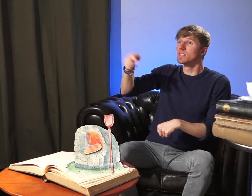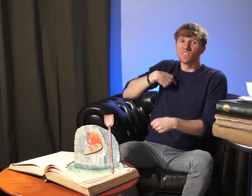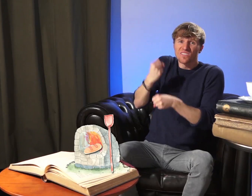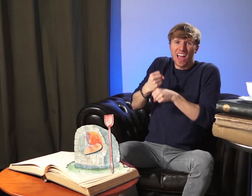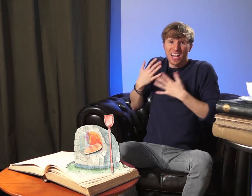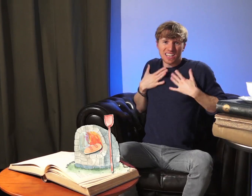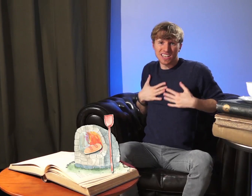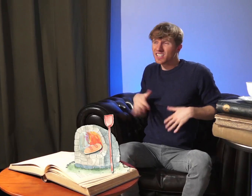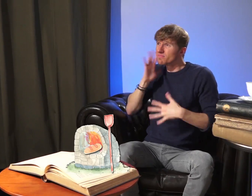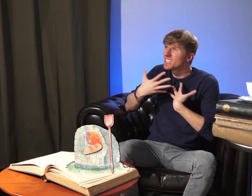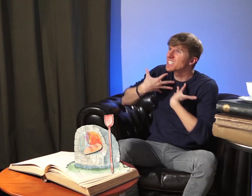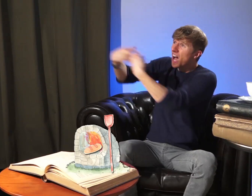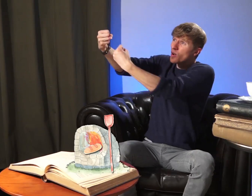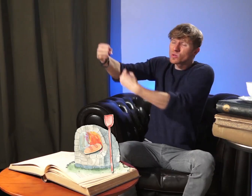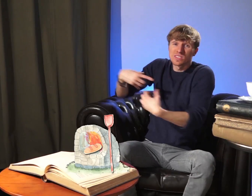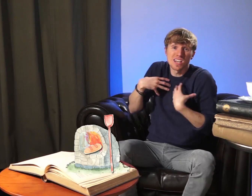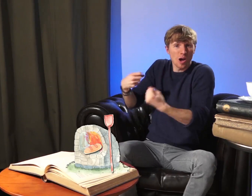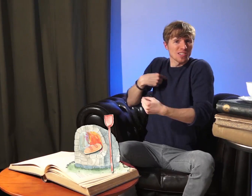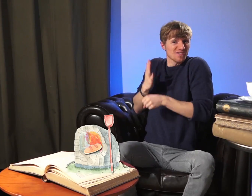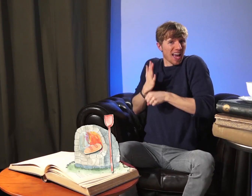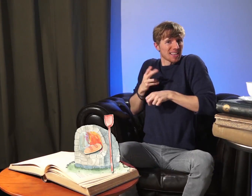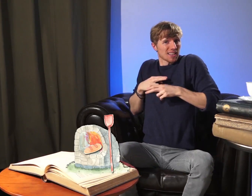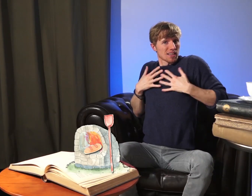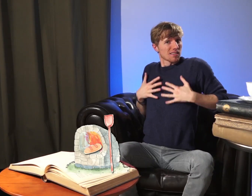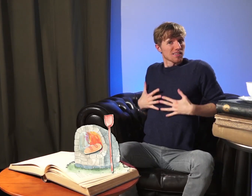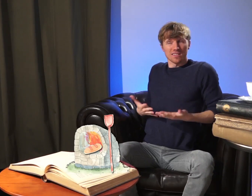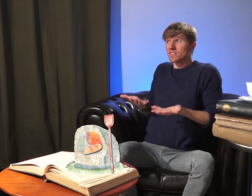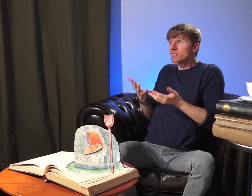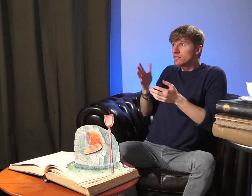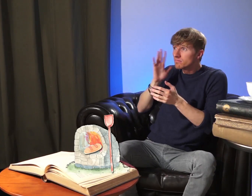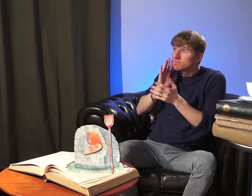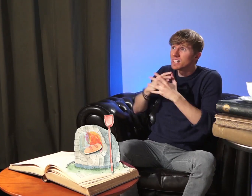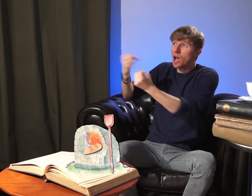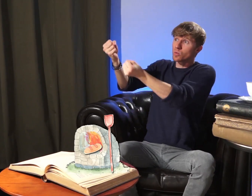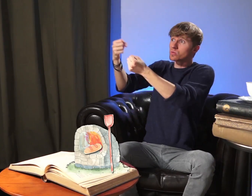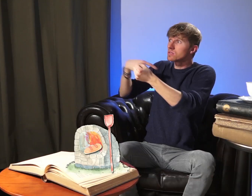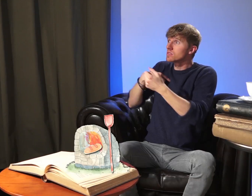"Pull me out. Pull me out! I am all done."